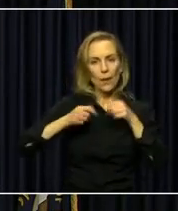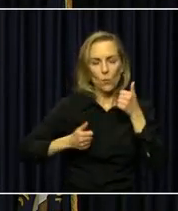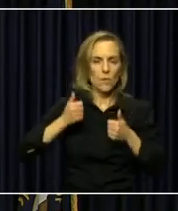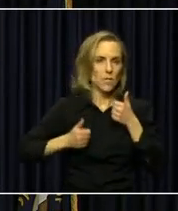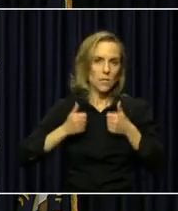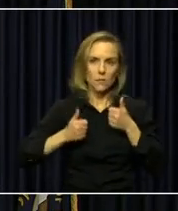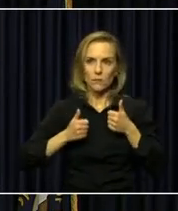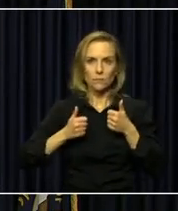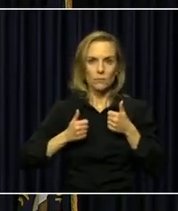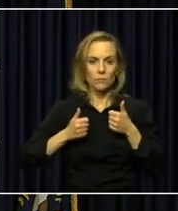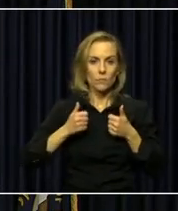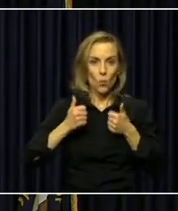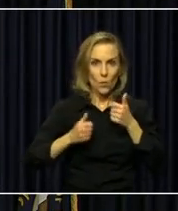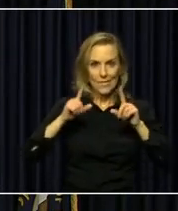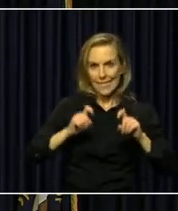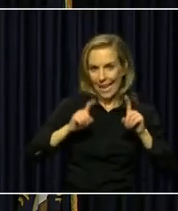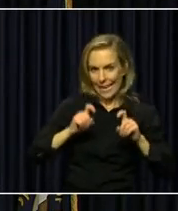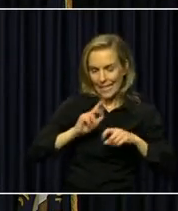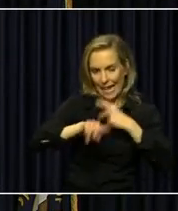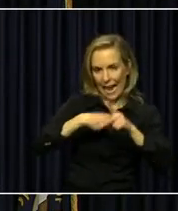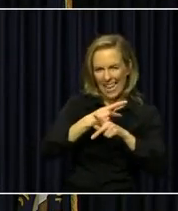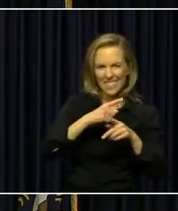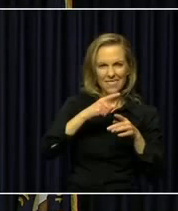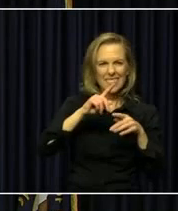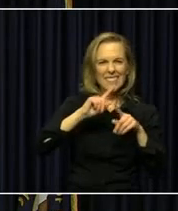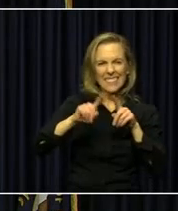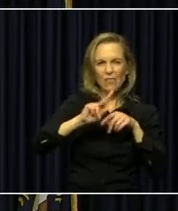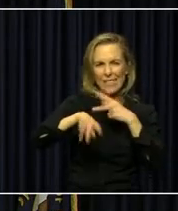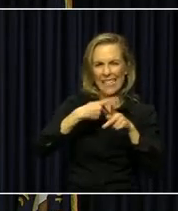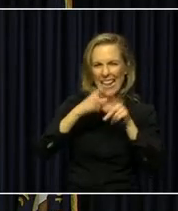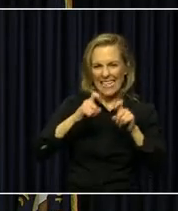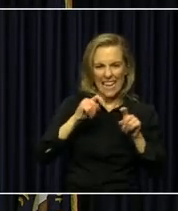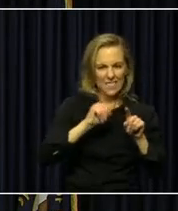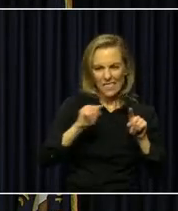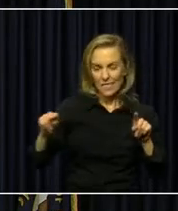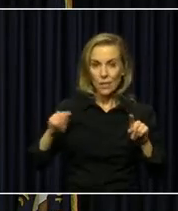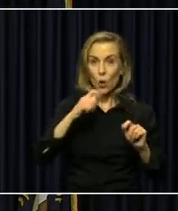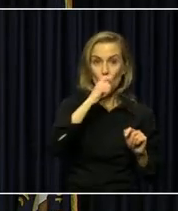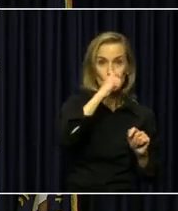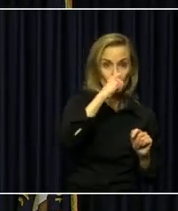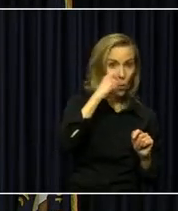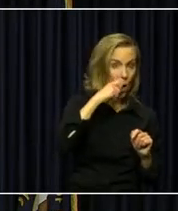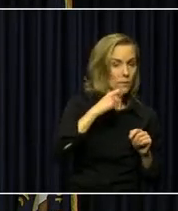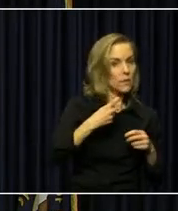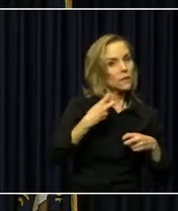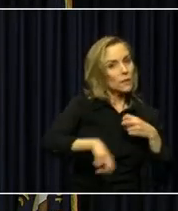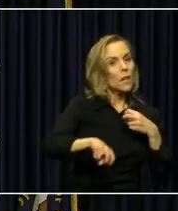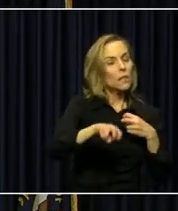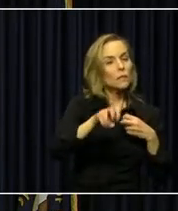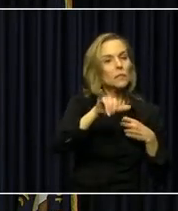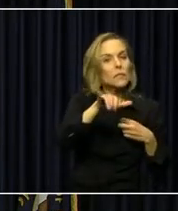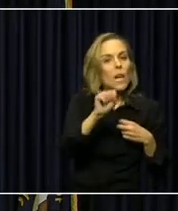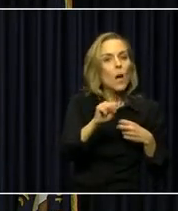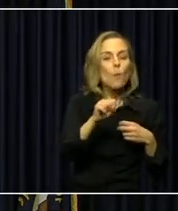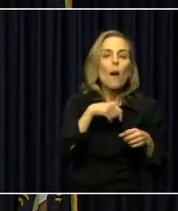NOW IN KENTUCKY WE DON'T HAVE ONE OF THE NATIONAL LABS, AND THERE ARE A LOT MORE LABS NOW,